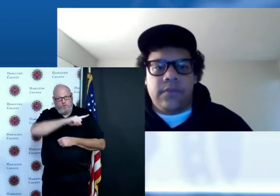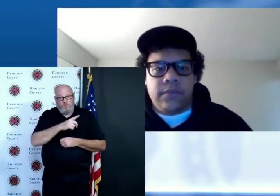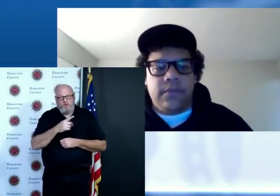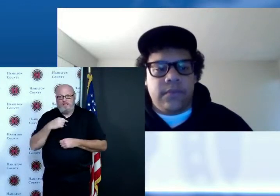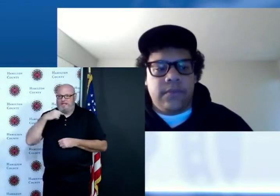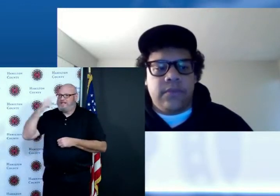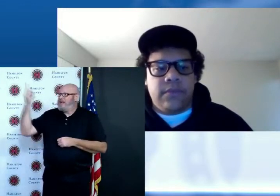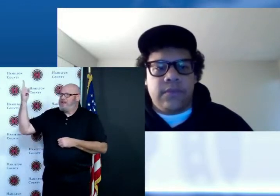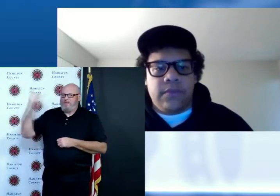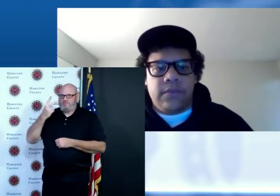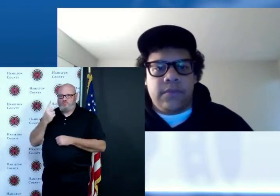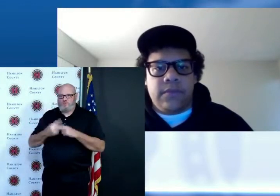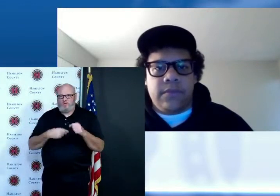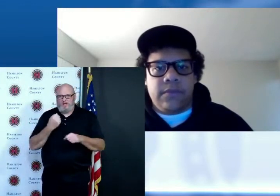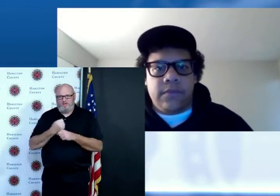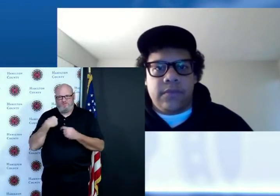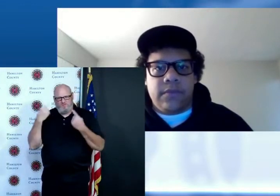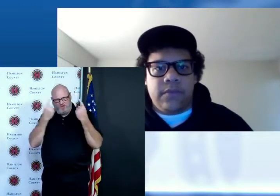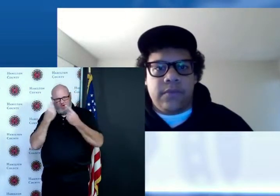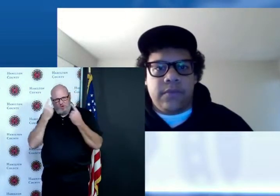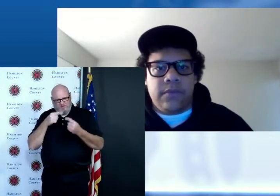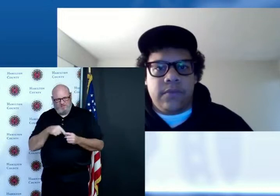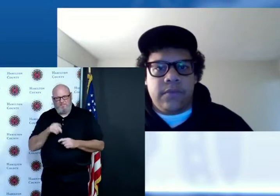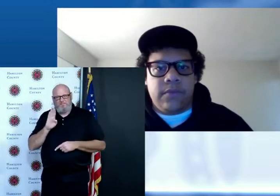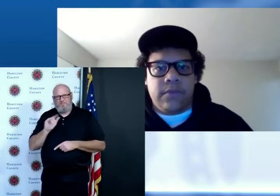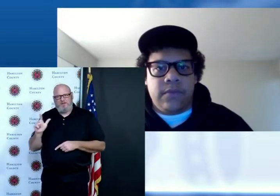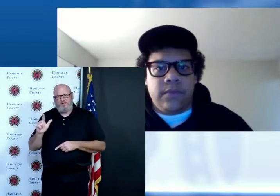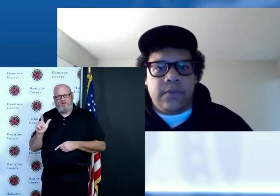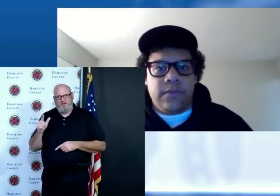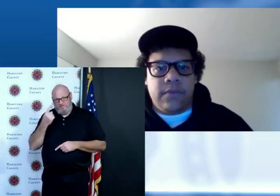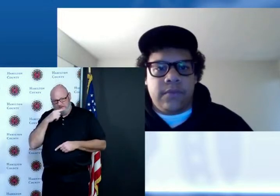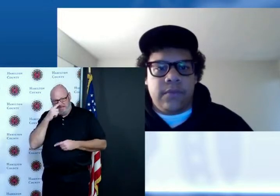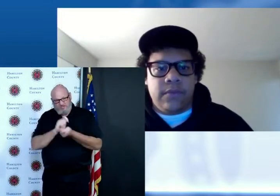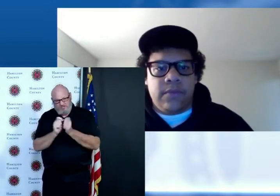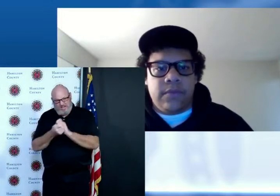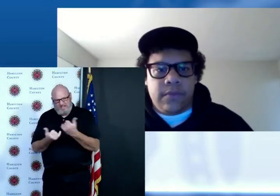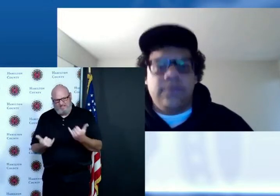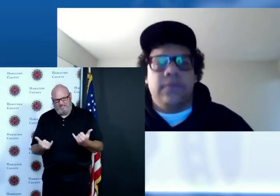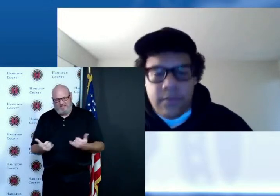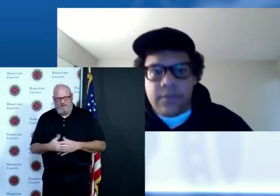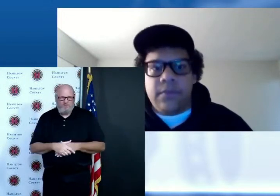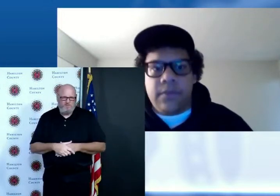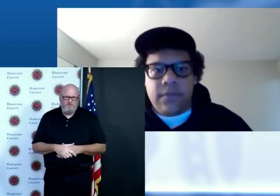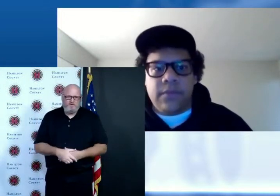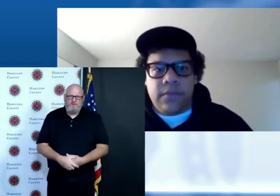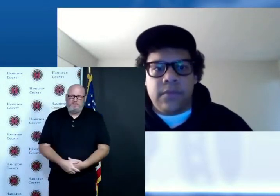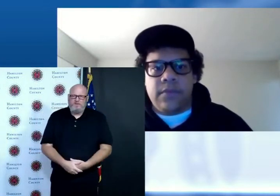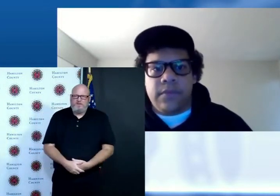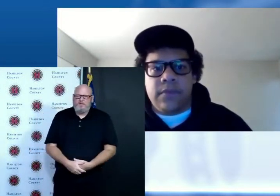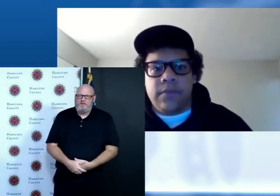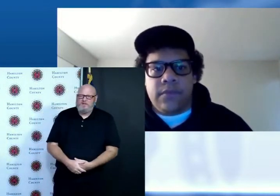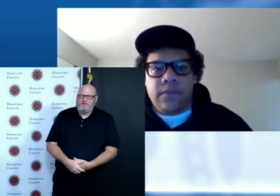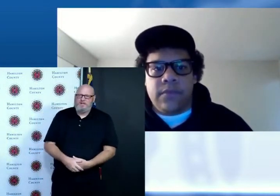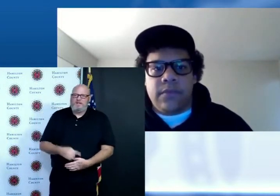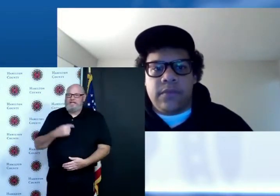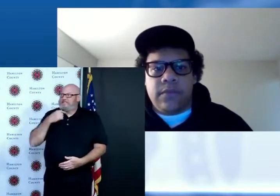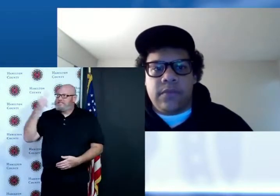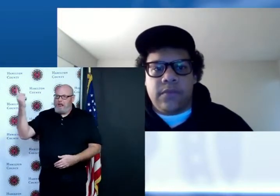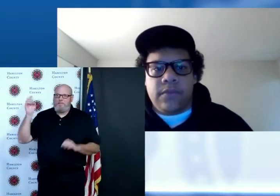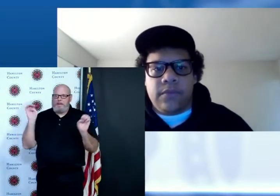task force goal is to come with a right now emergency and see what are other ways that maybe